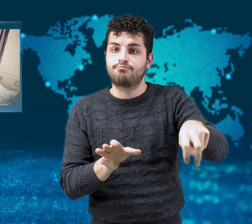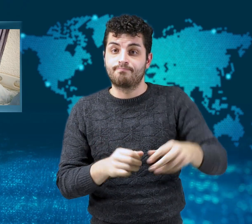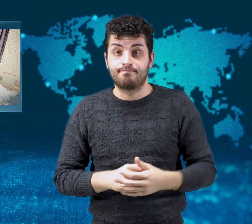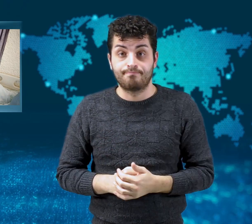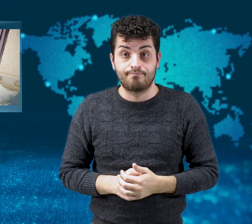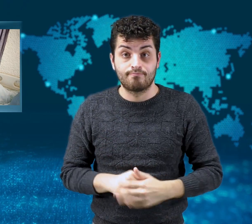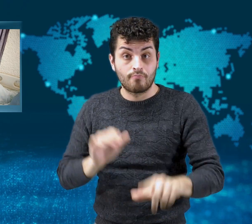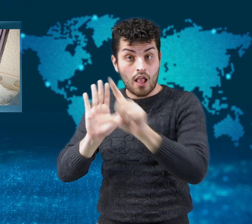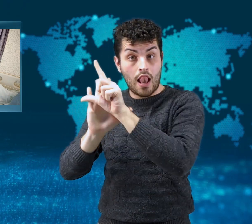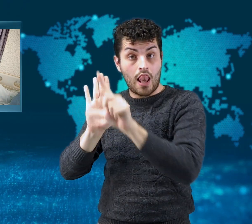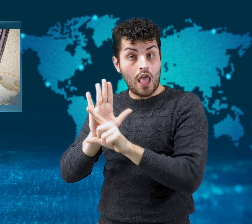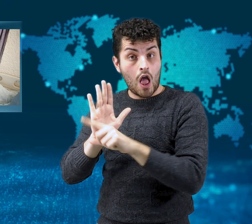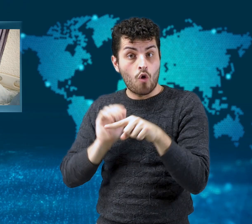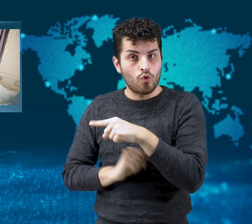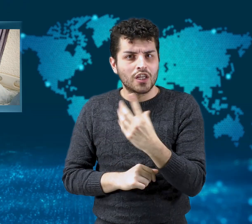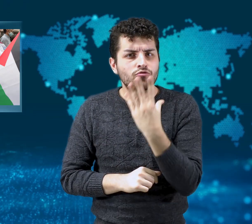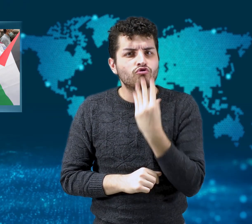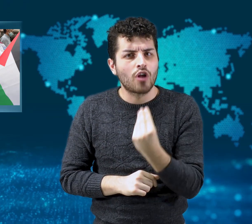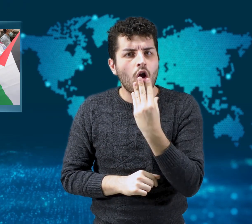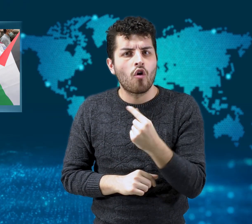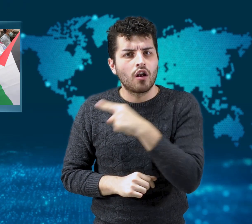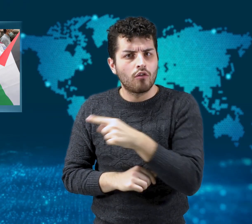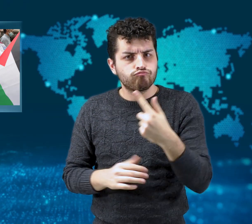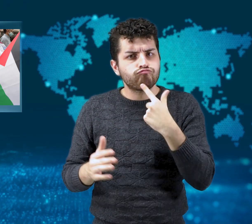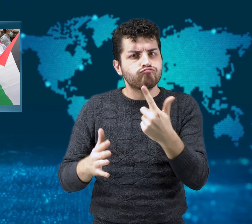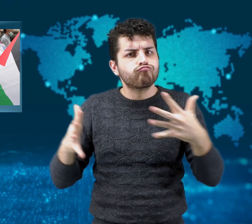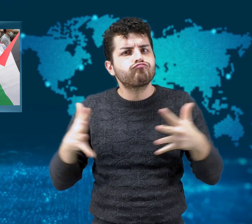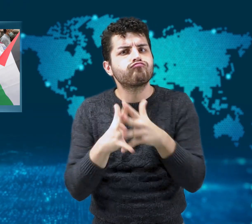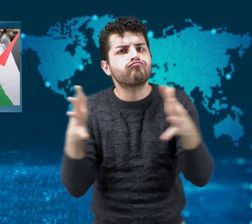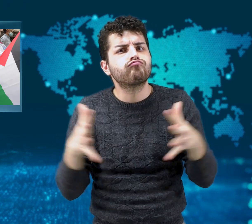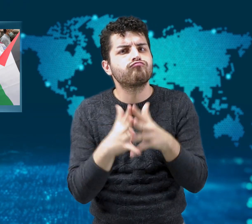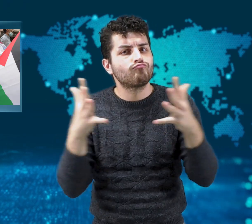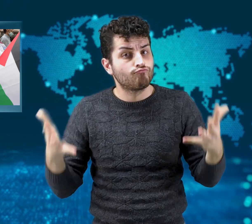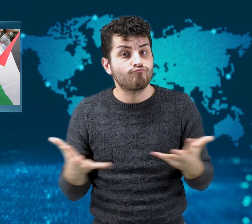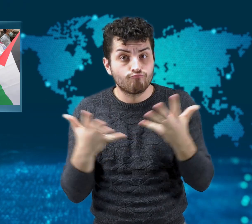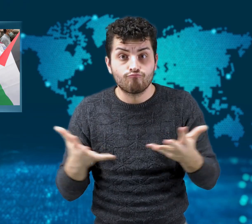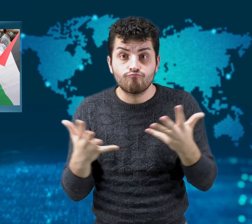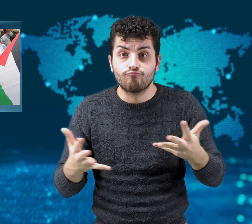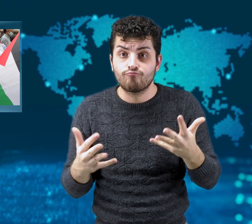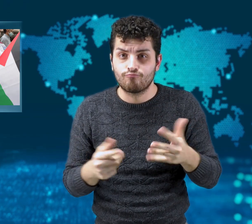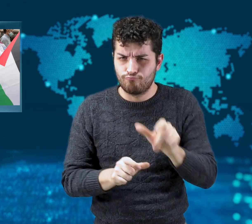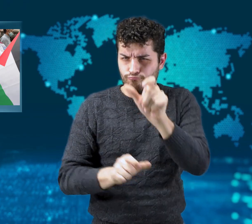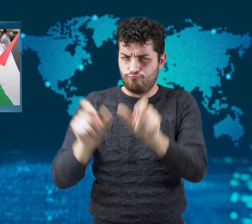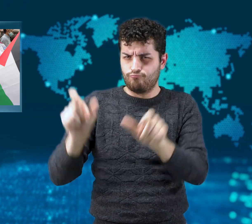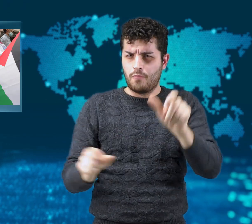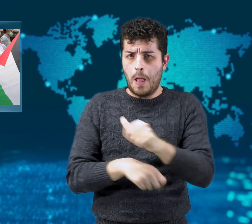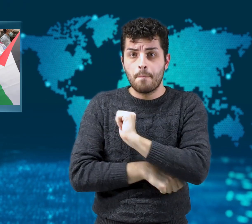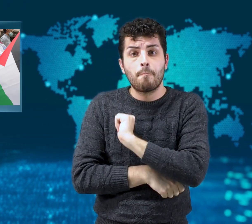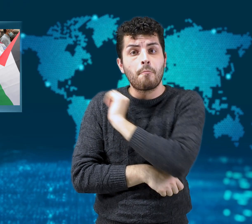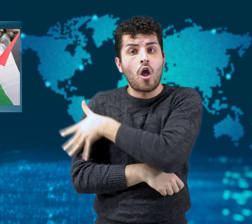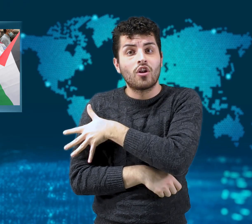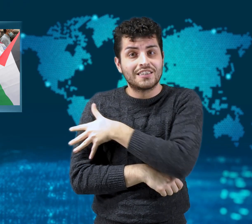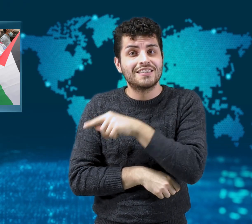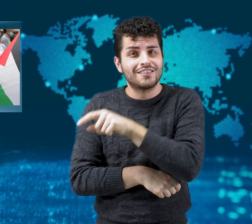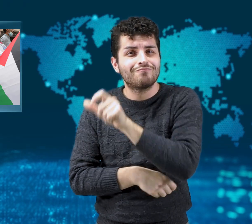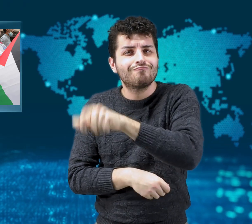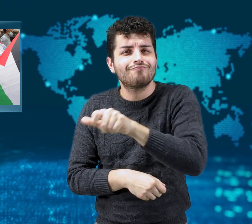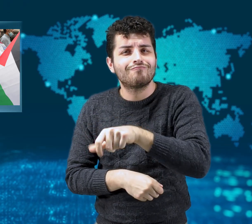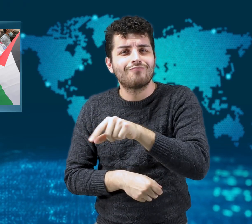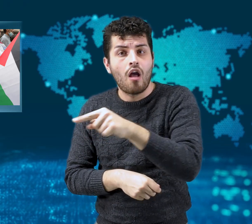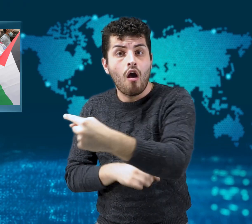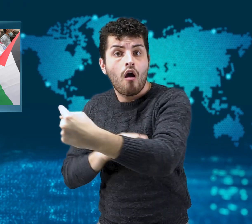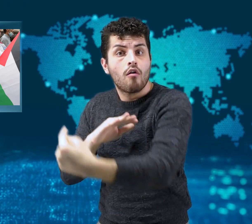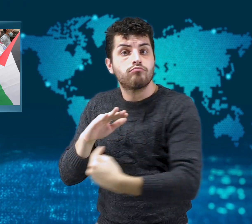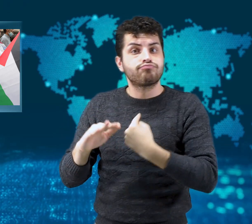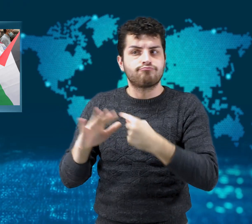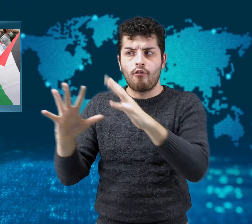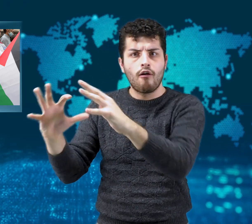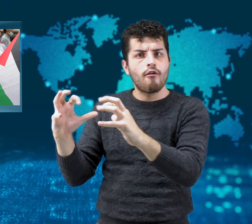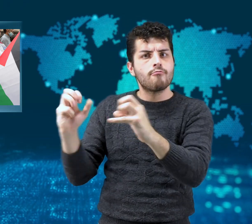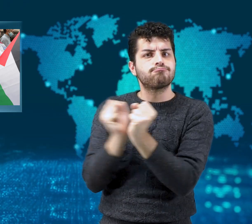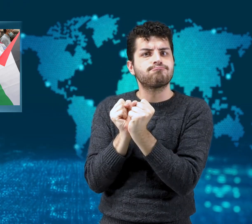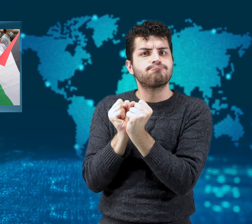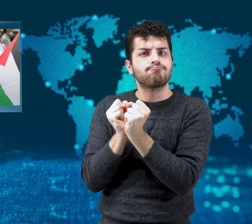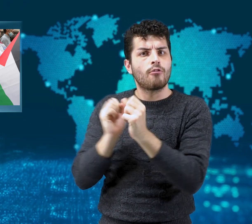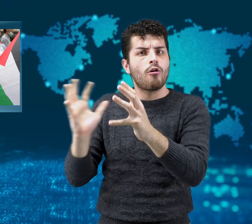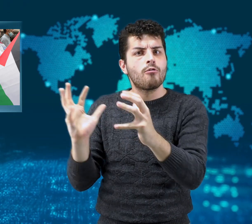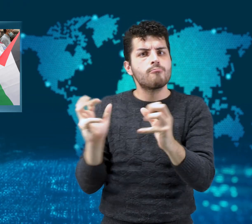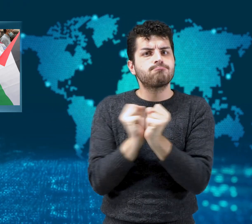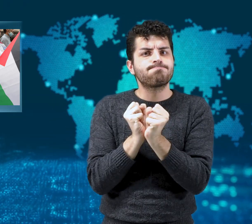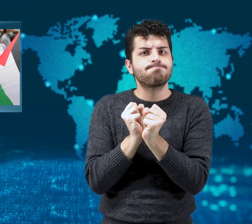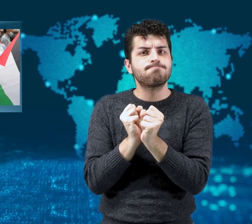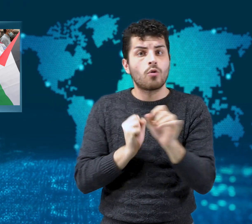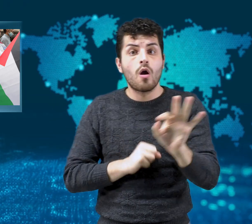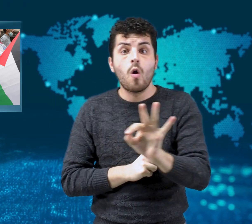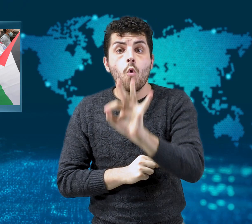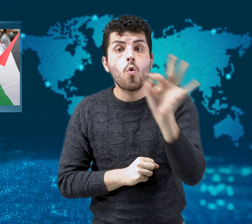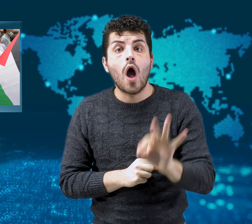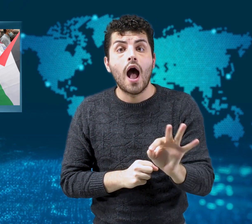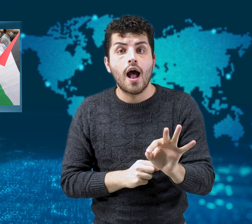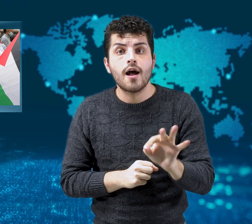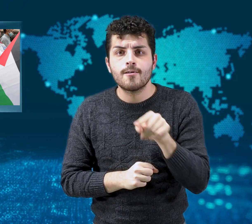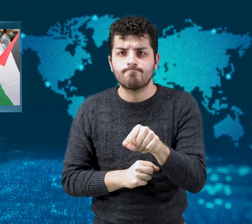“administrative detention” without charges on suspicion of security offenses.